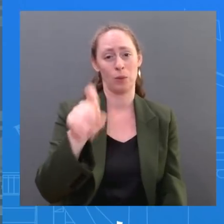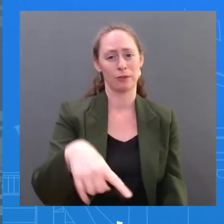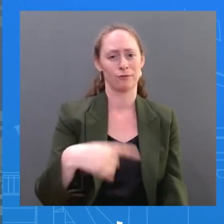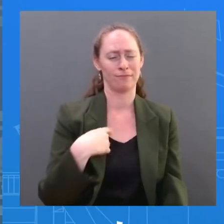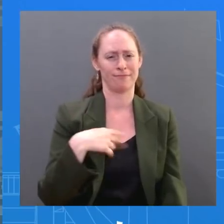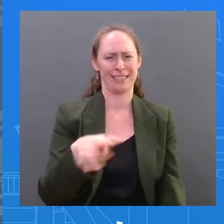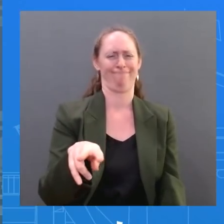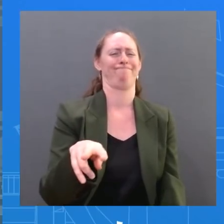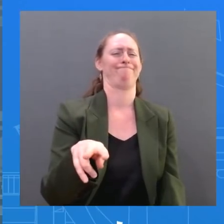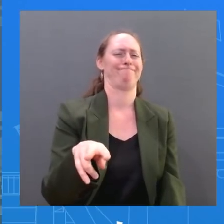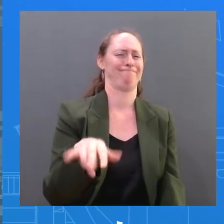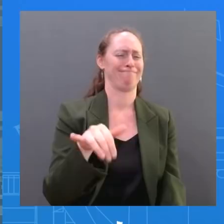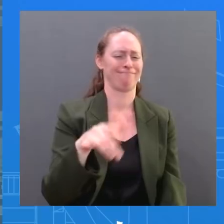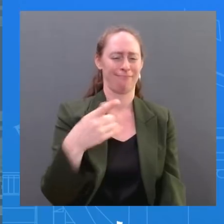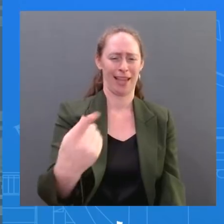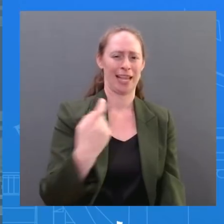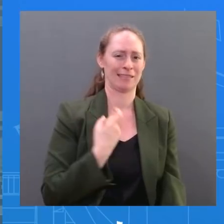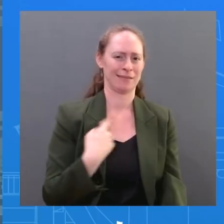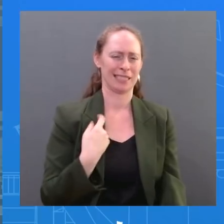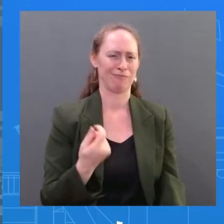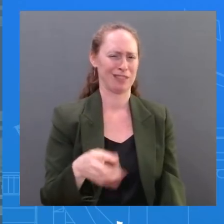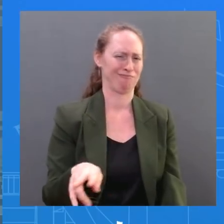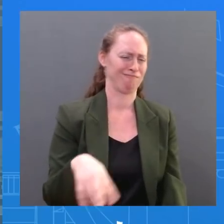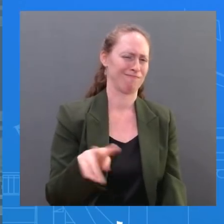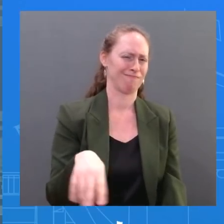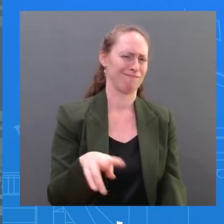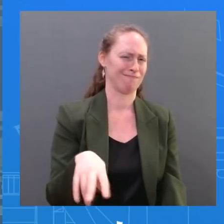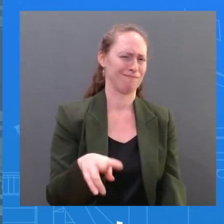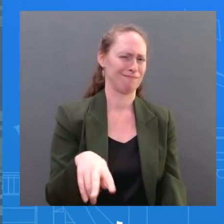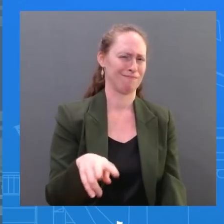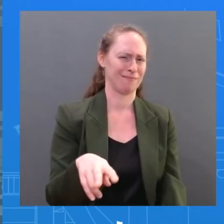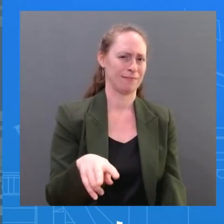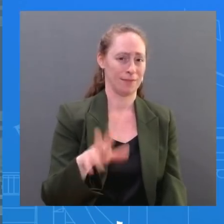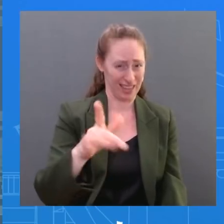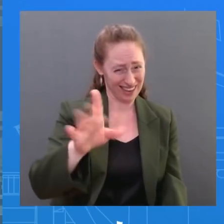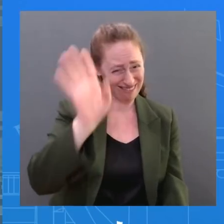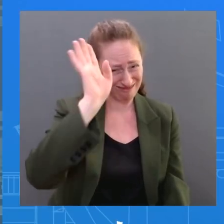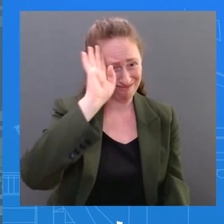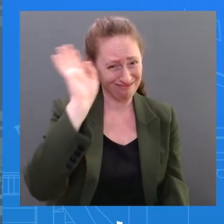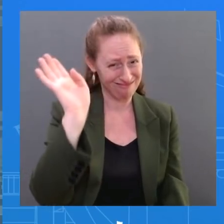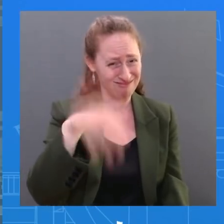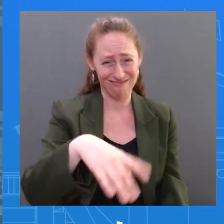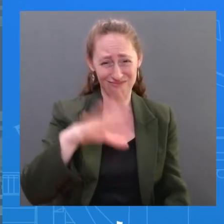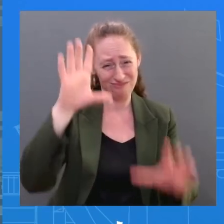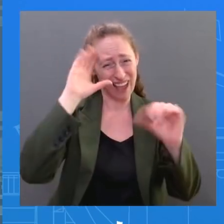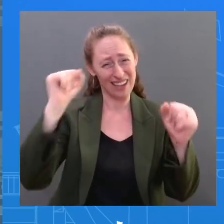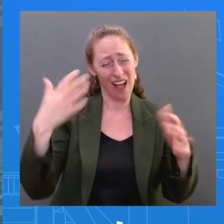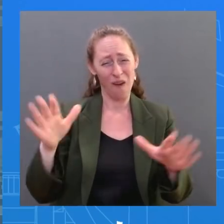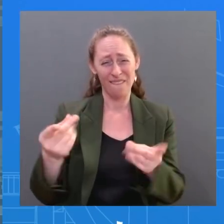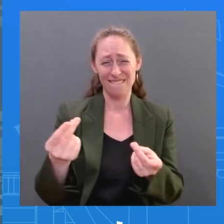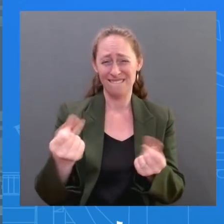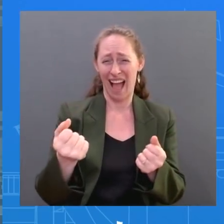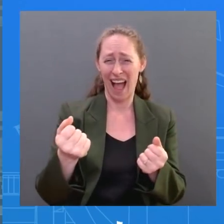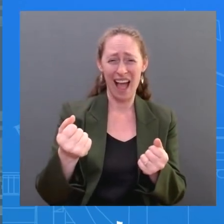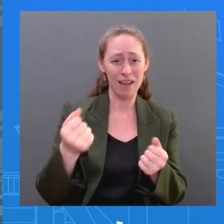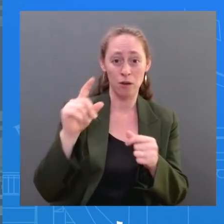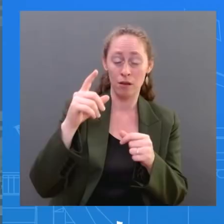which was really significant, was to take immediate action, as I said, to ensure that medication abortion is available and accessible.